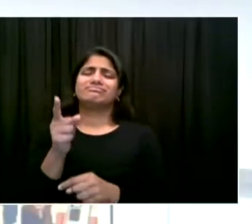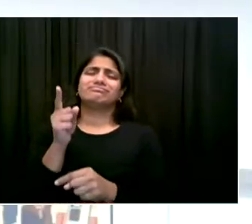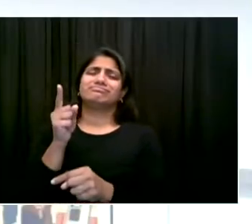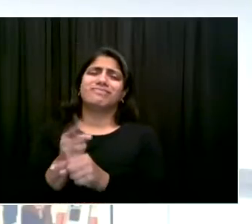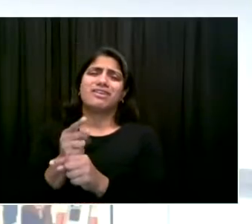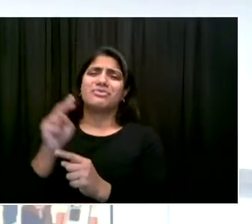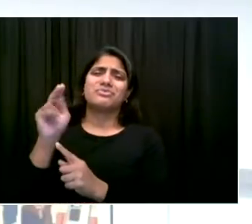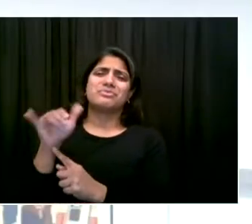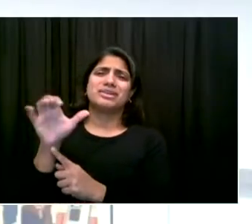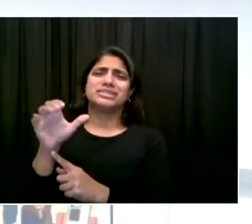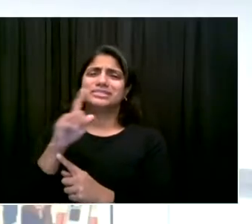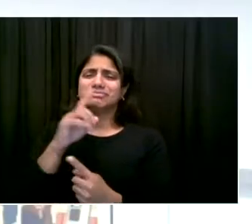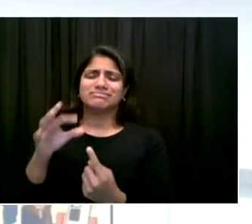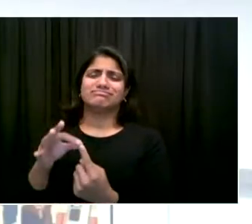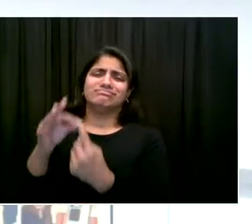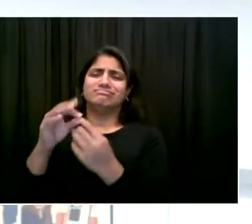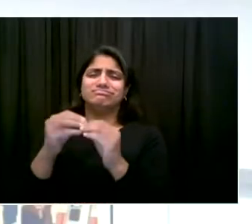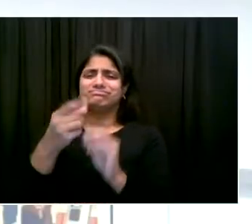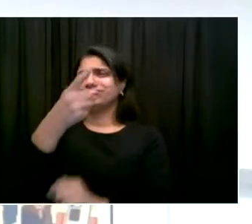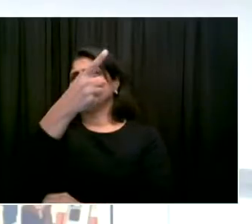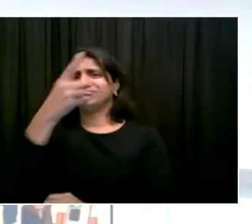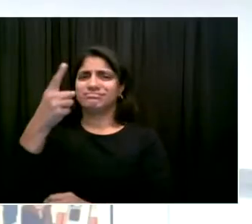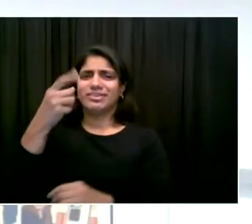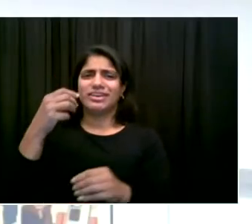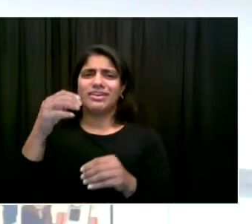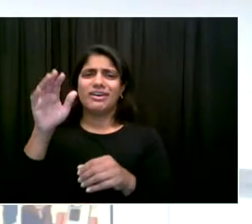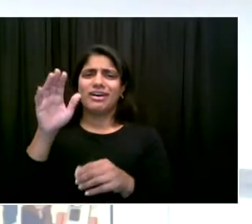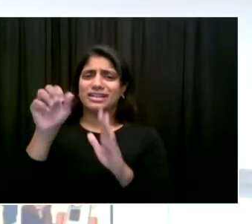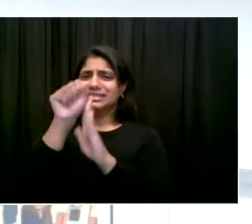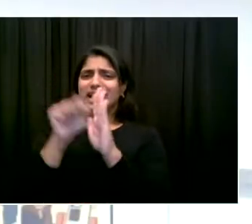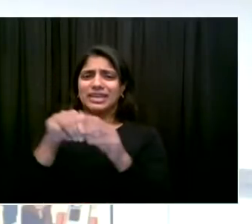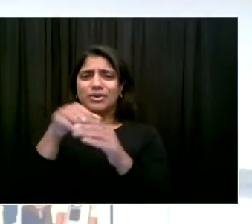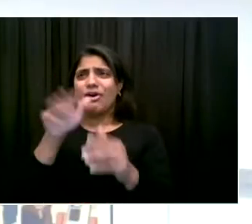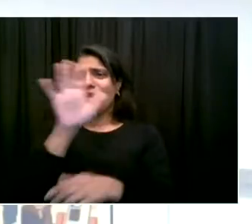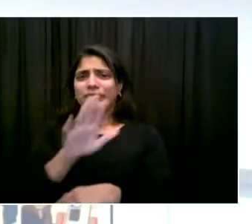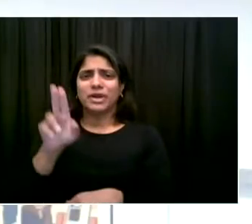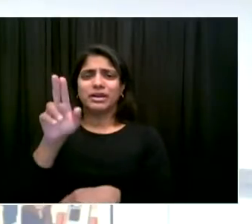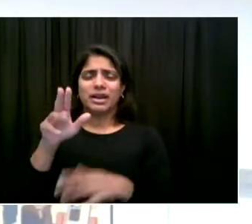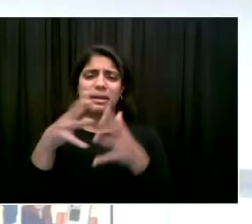THE PRIVATE SECTOR